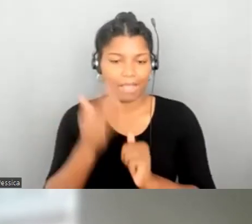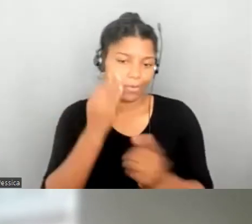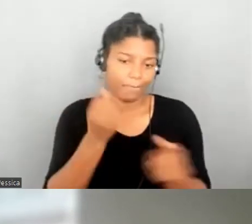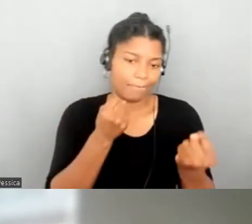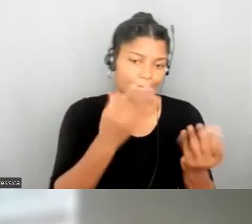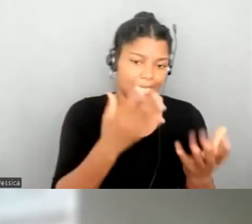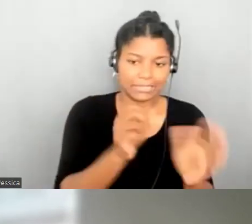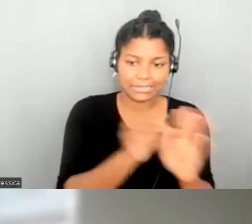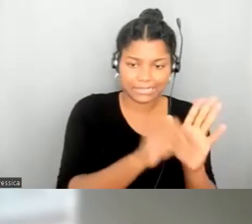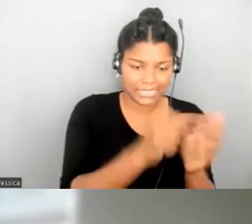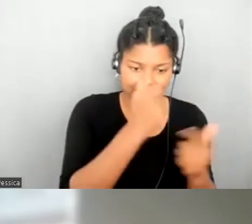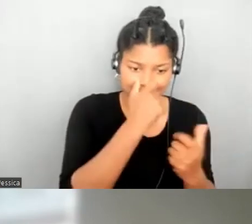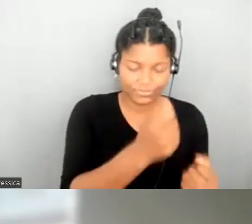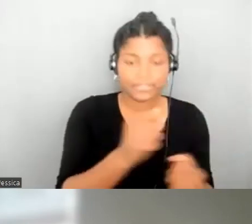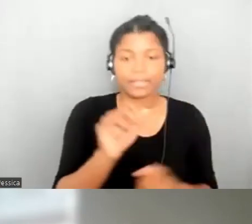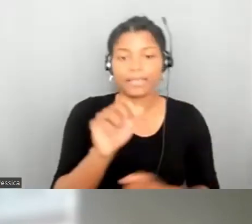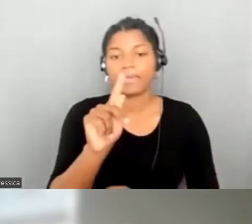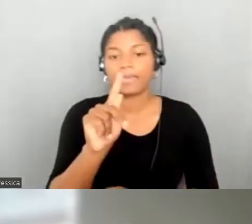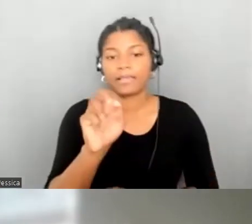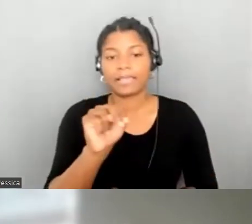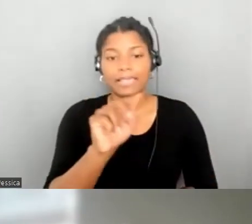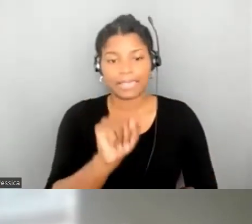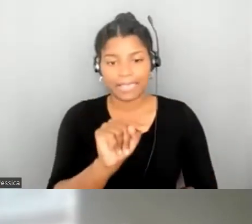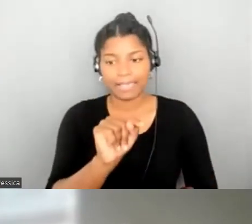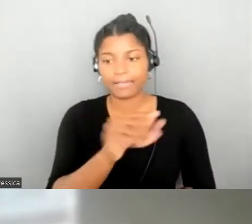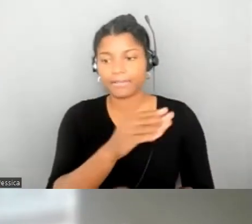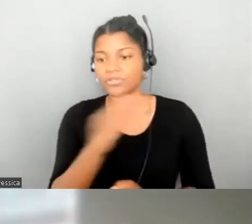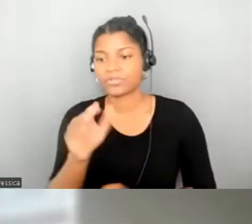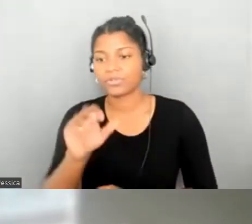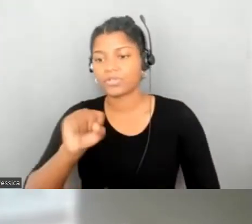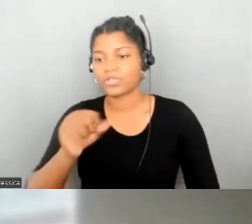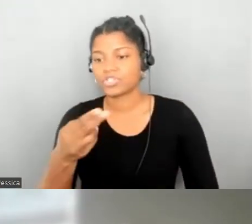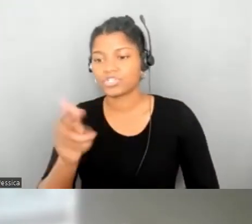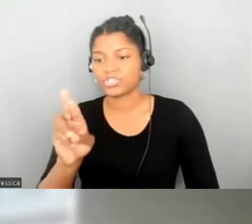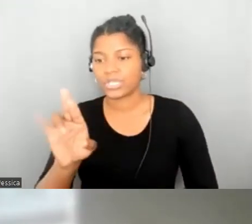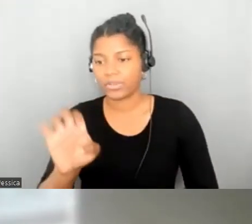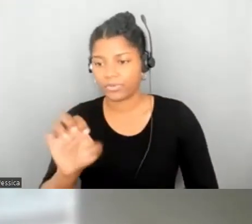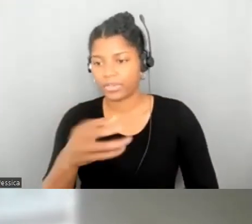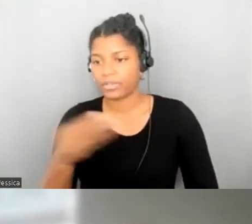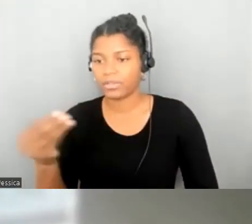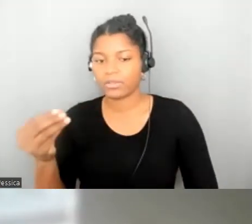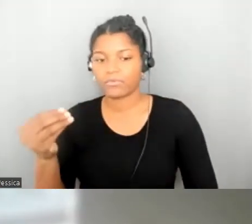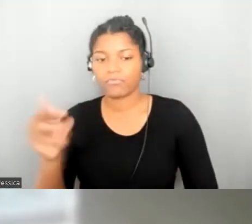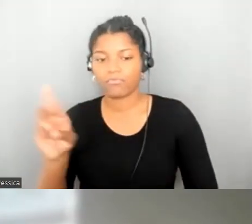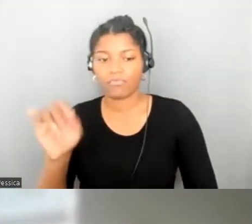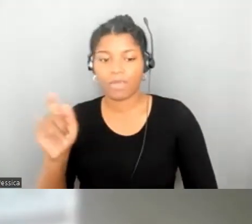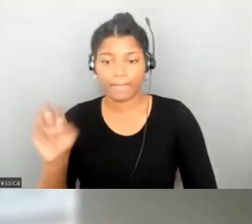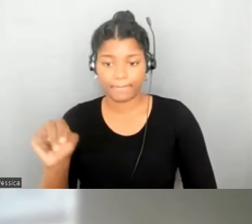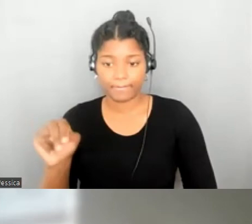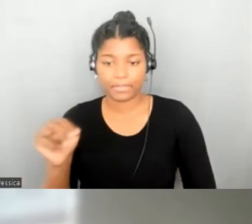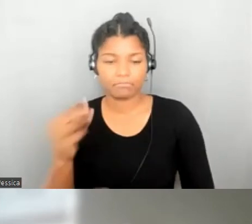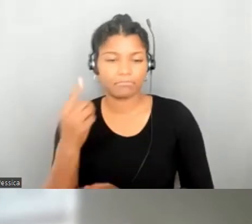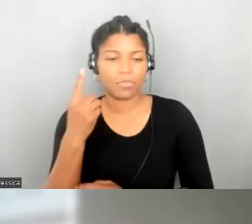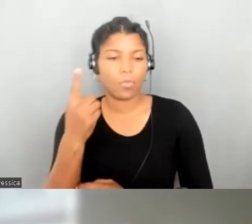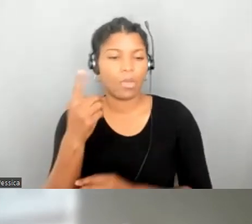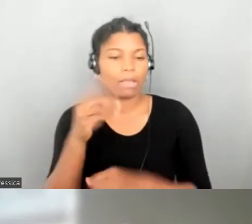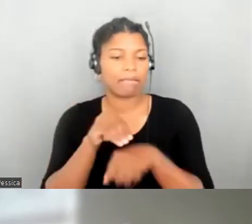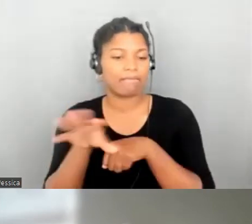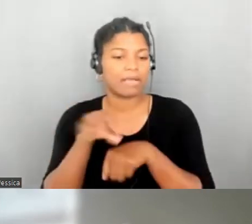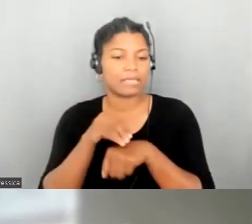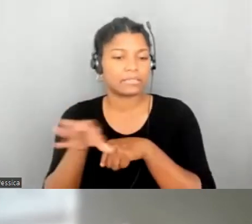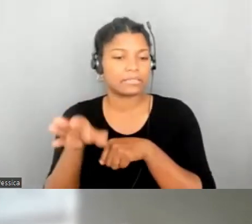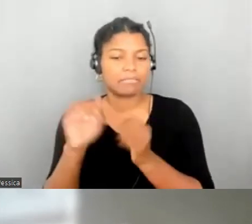So Kent and Sherrie and Robin, if you had to have one piece of advice on how to do it,